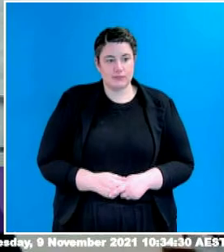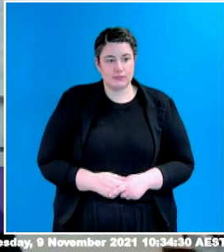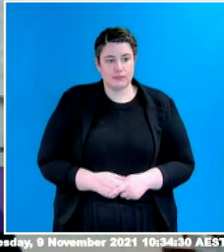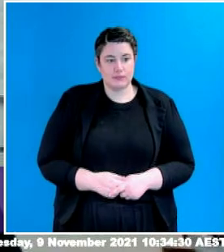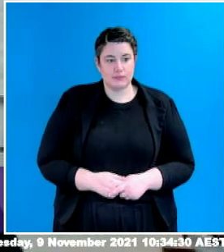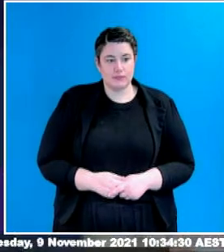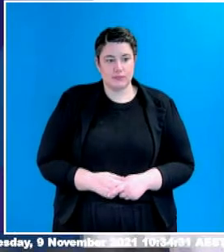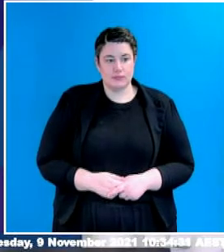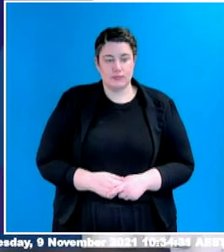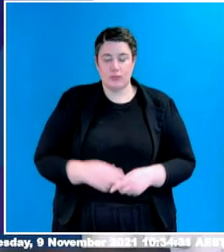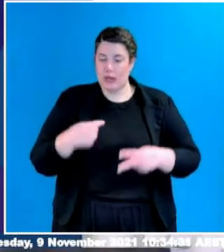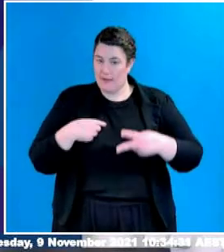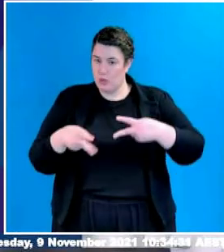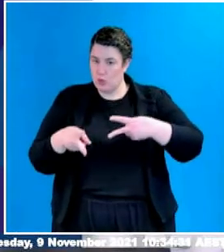I have two parts to this issue.